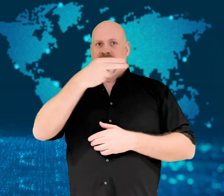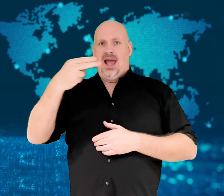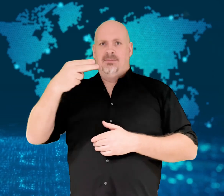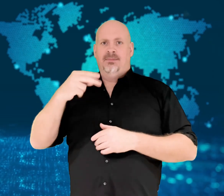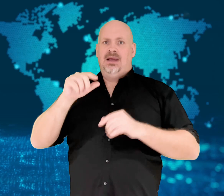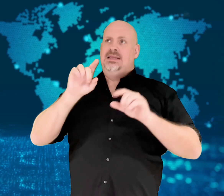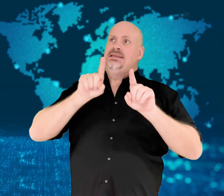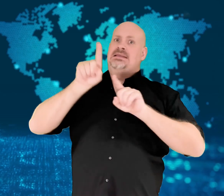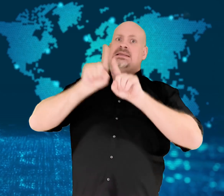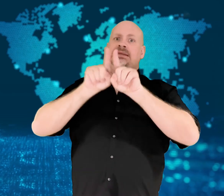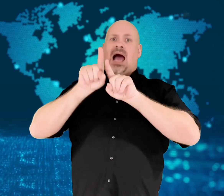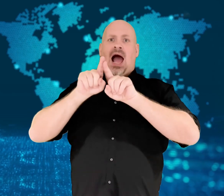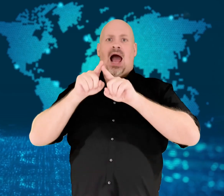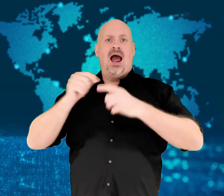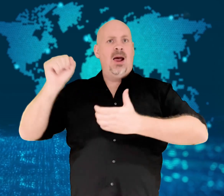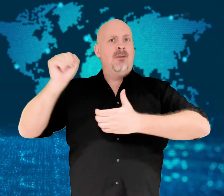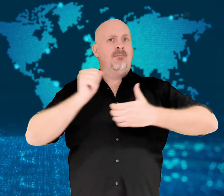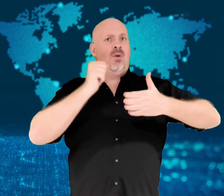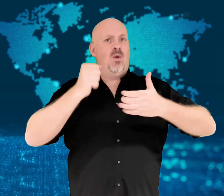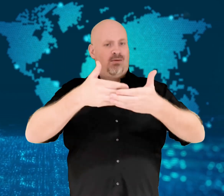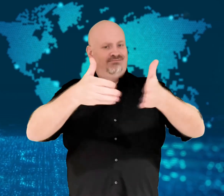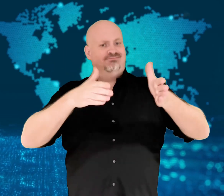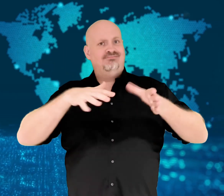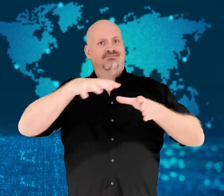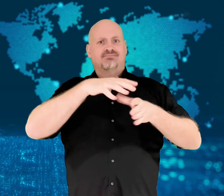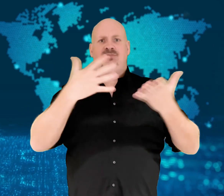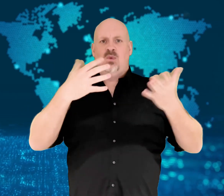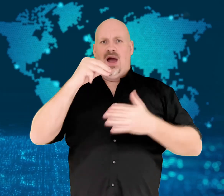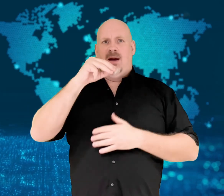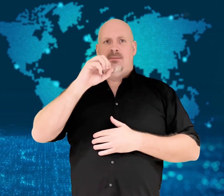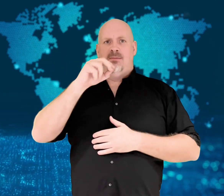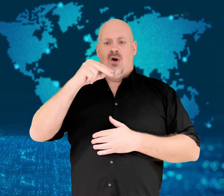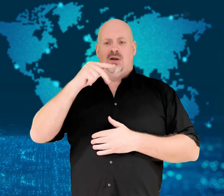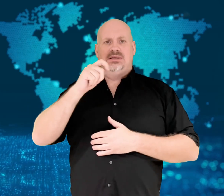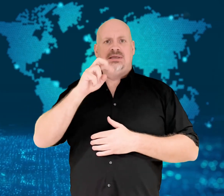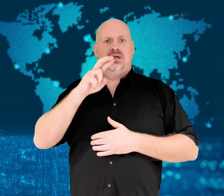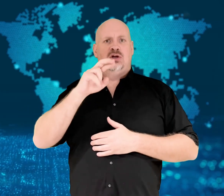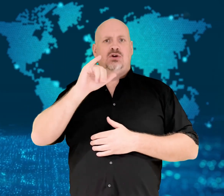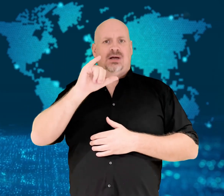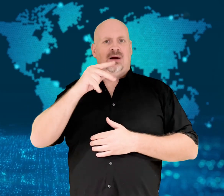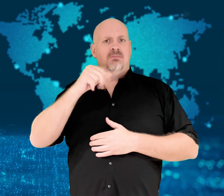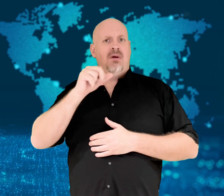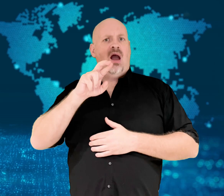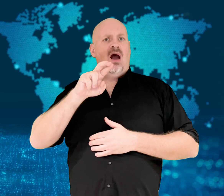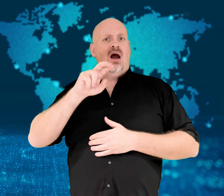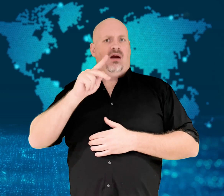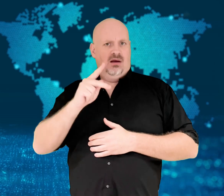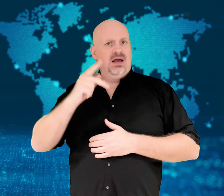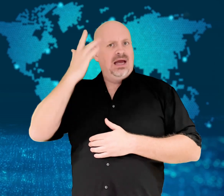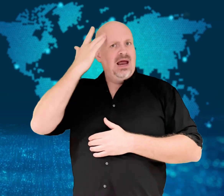a semiautomatic gun at a dance studio, Star Ballroom Dance Studio,